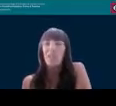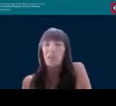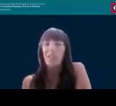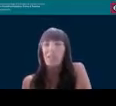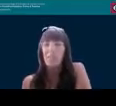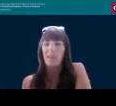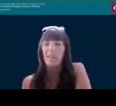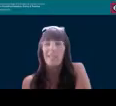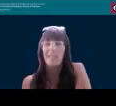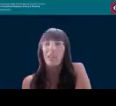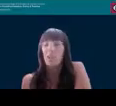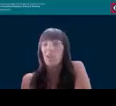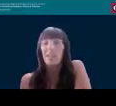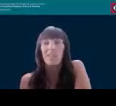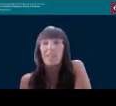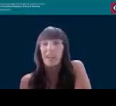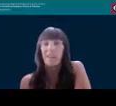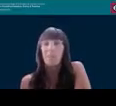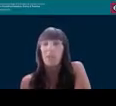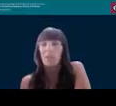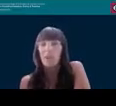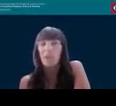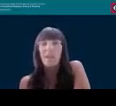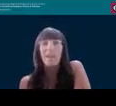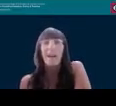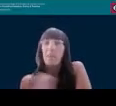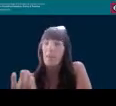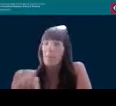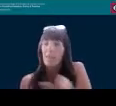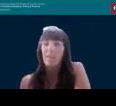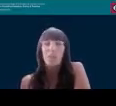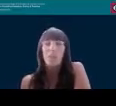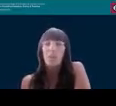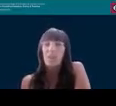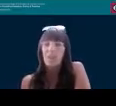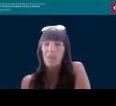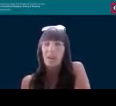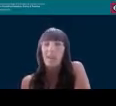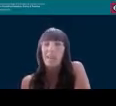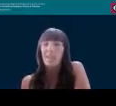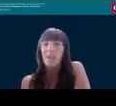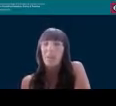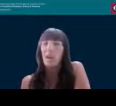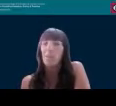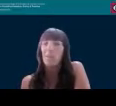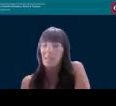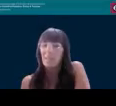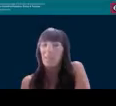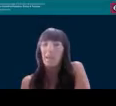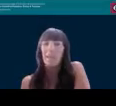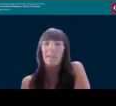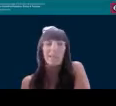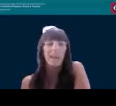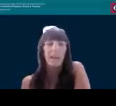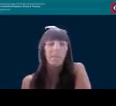the cool thing about this ECHO. She lives down in Provo. I'm up here in northern Utah, and so I would have never met her